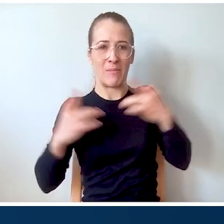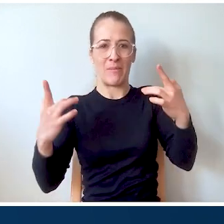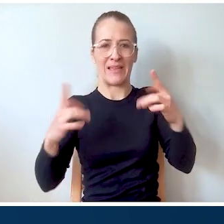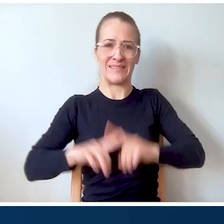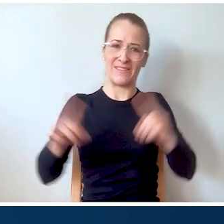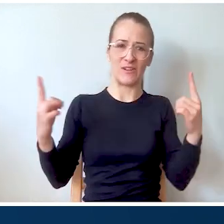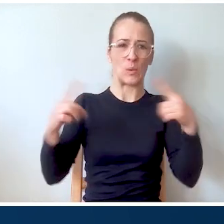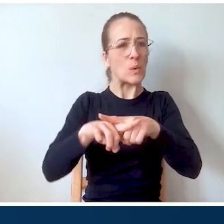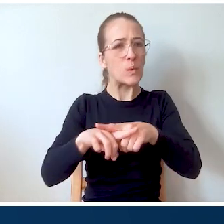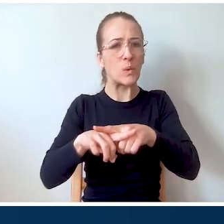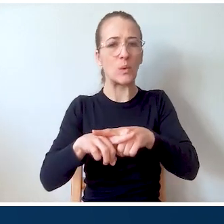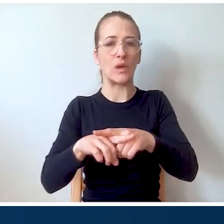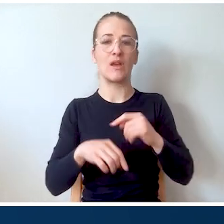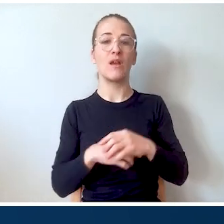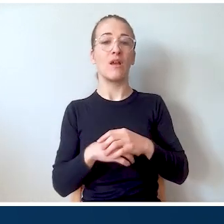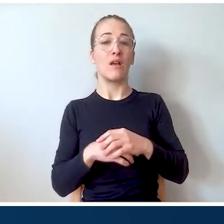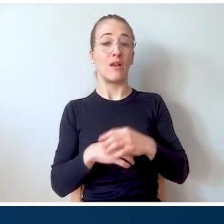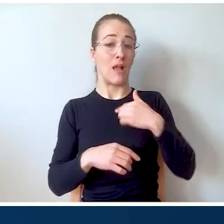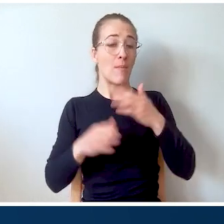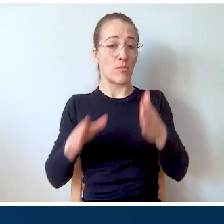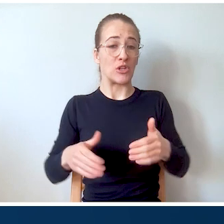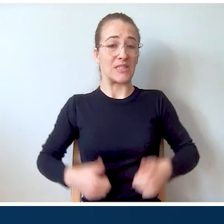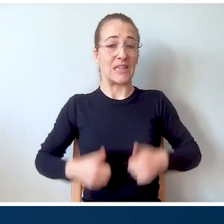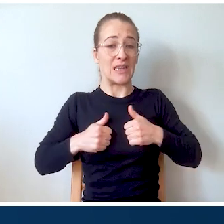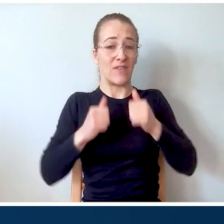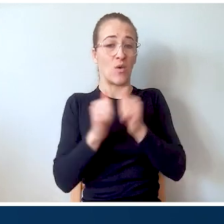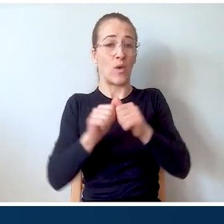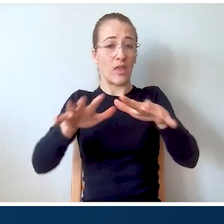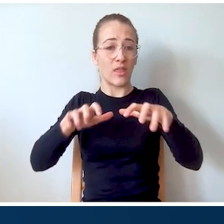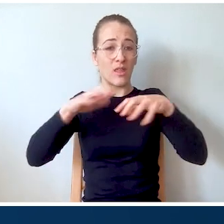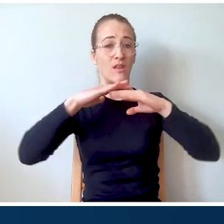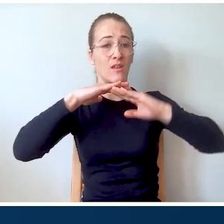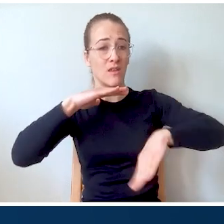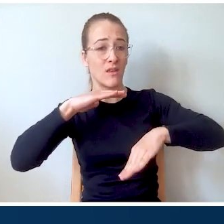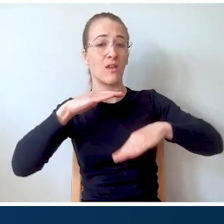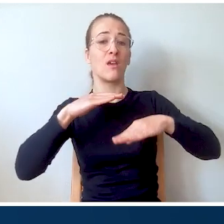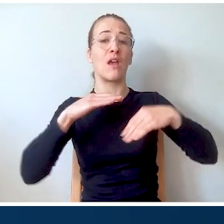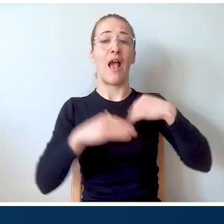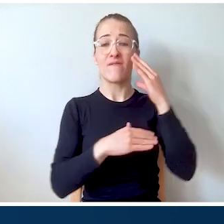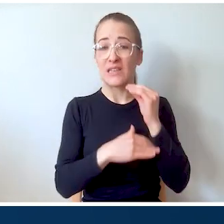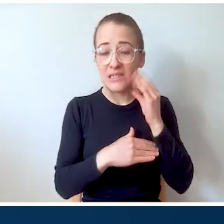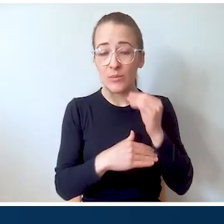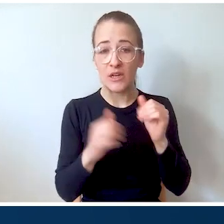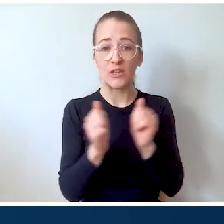And to be a person who lives with quadriplegia, who has experienced many of the gut-wrenching,